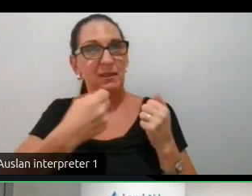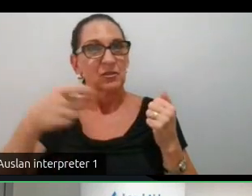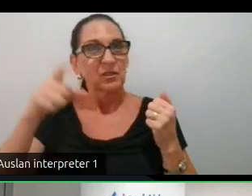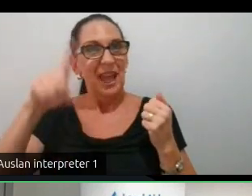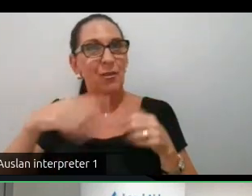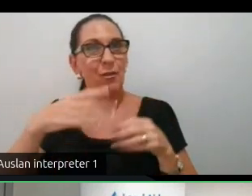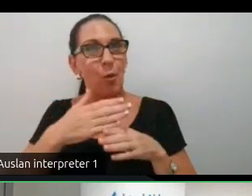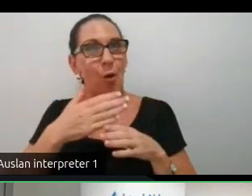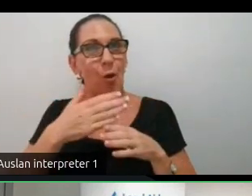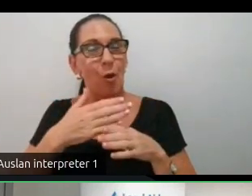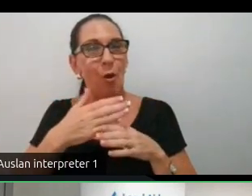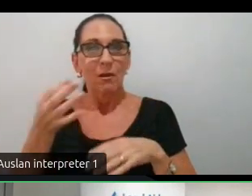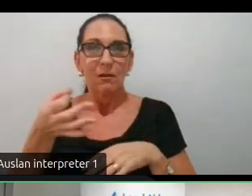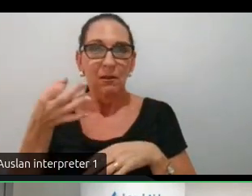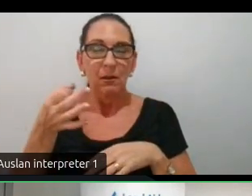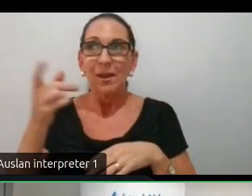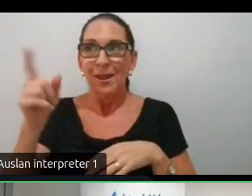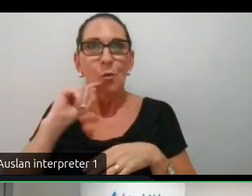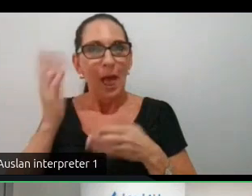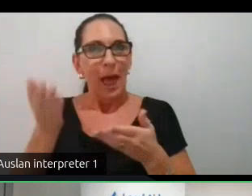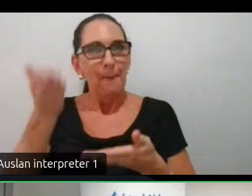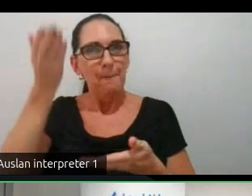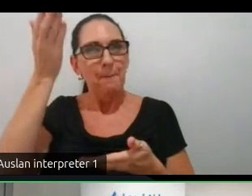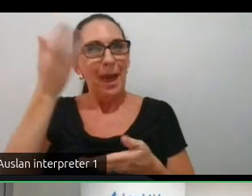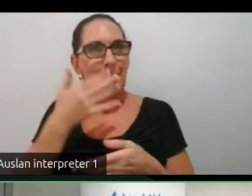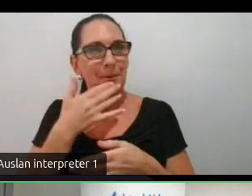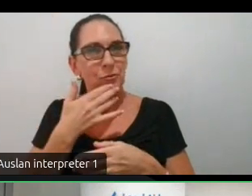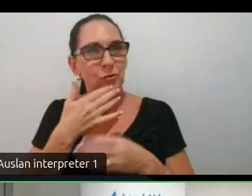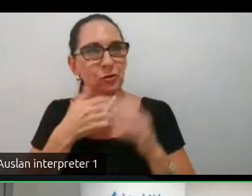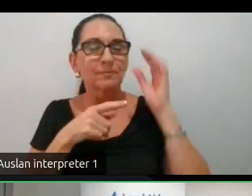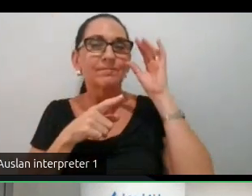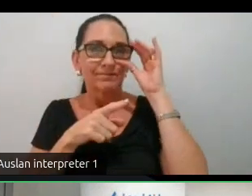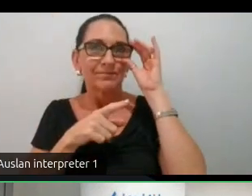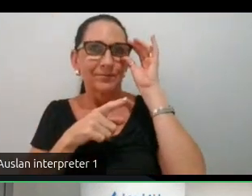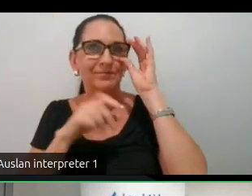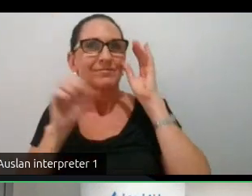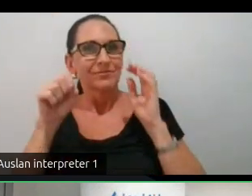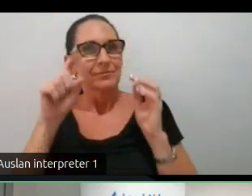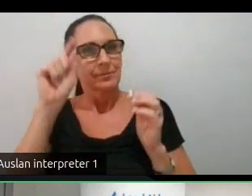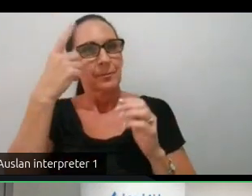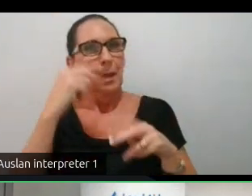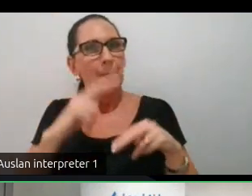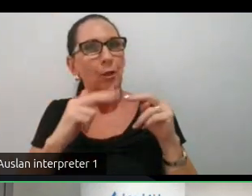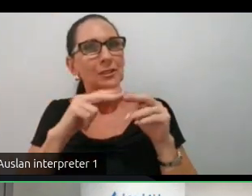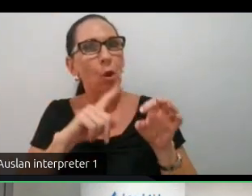the cost is likely to have increased. That's right. That's right. Get a builder's quote and